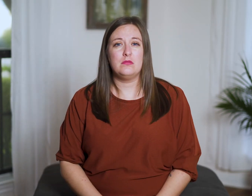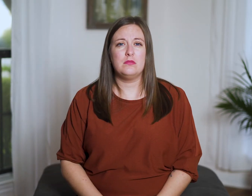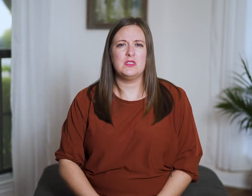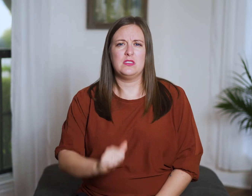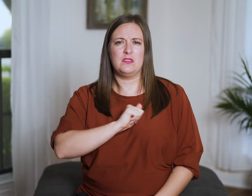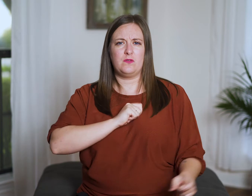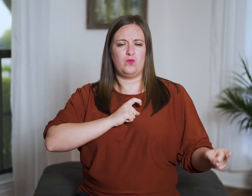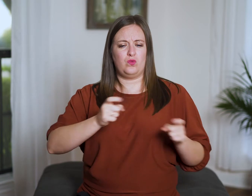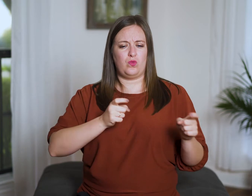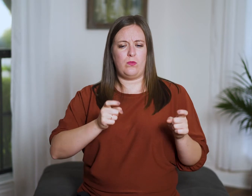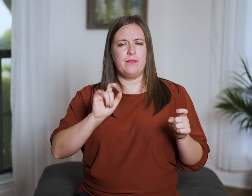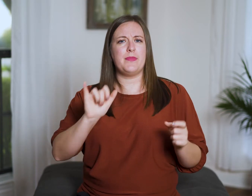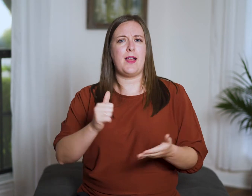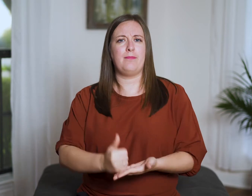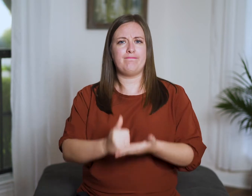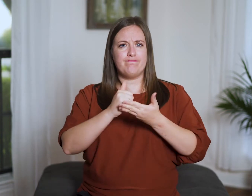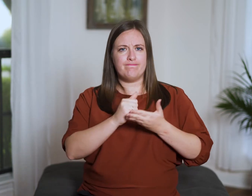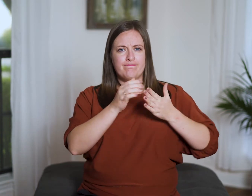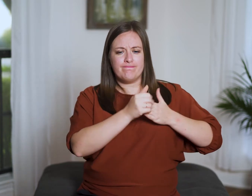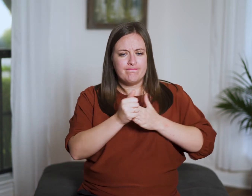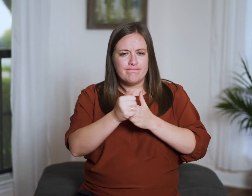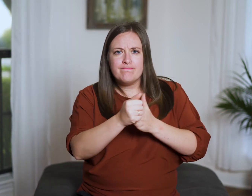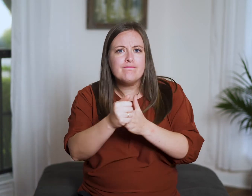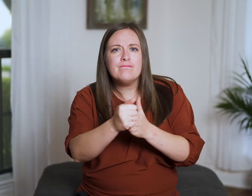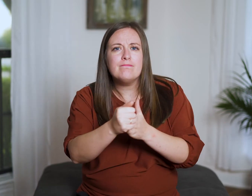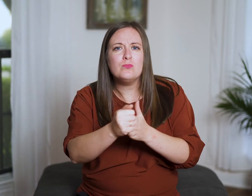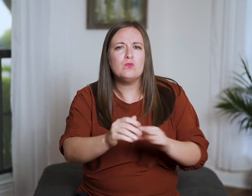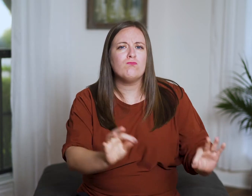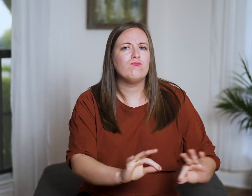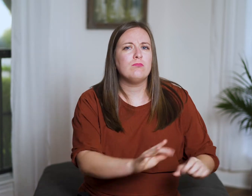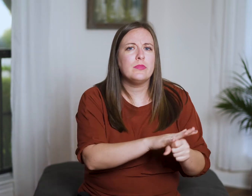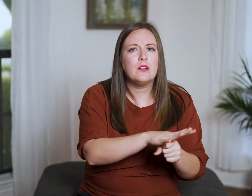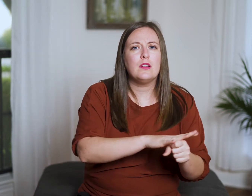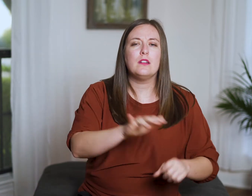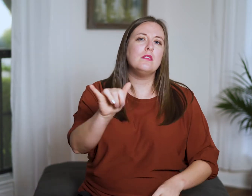Self-control also guides us in seemingly-minor areas